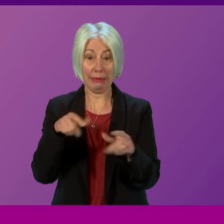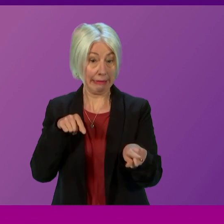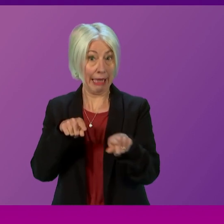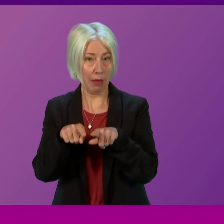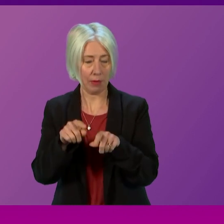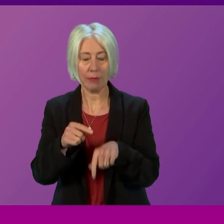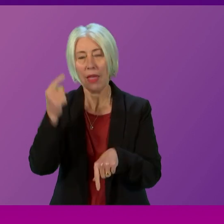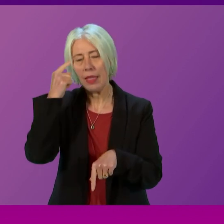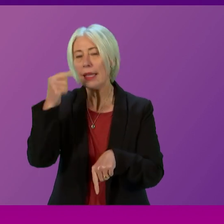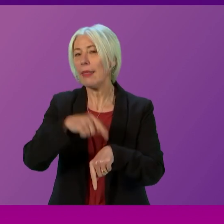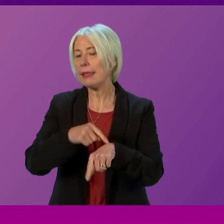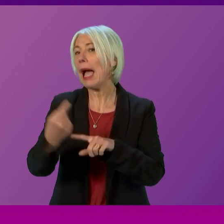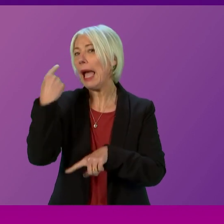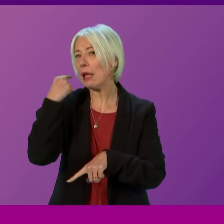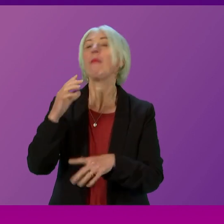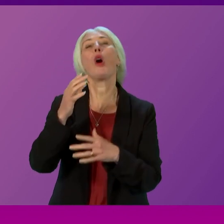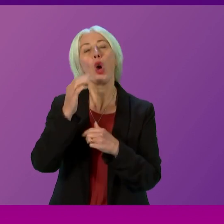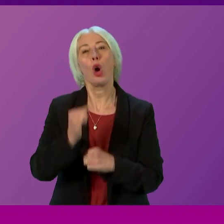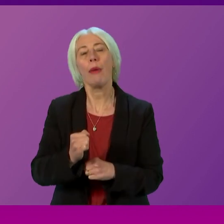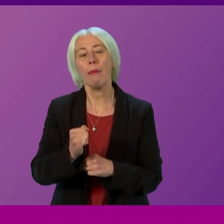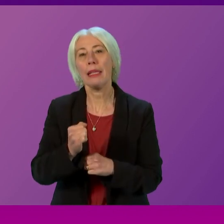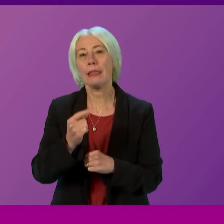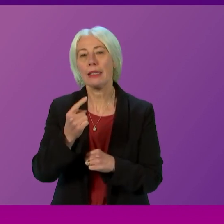the Parliament. I made that commitment, which was referenced as being “within